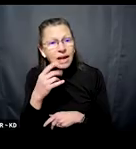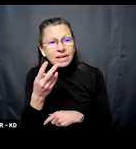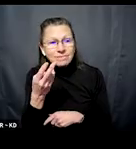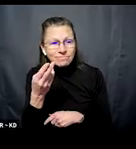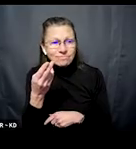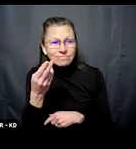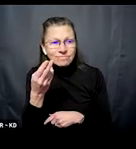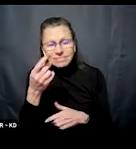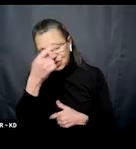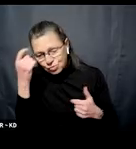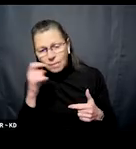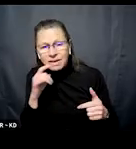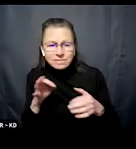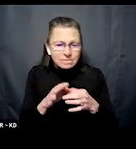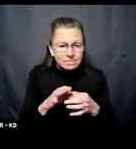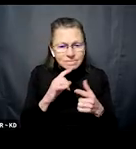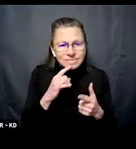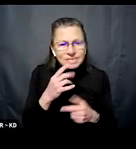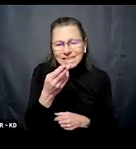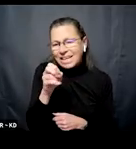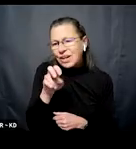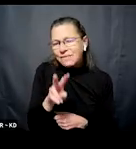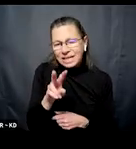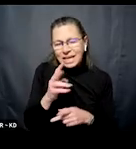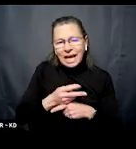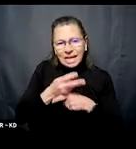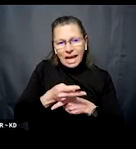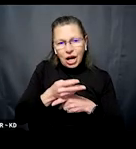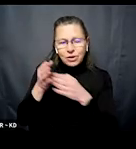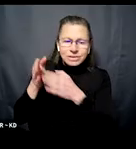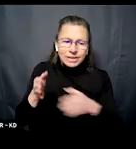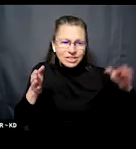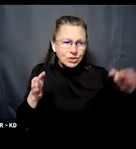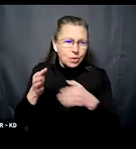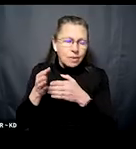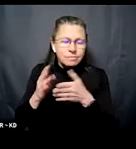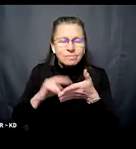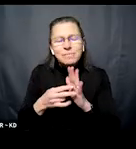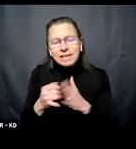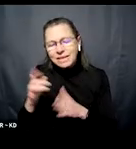continuum. What does this mean? It means those who have experienced greater levels of lifetime